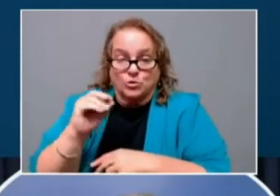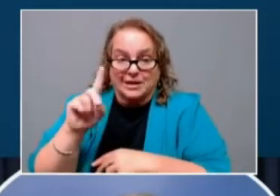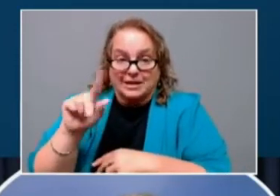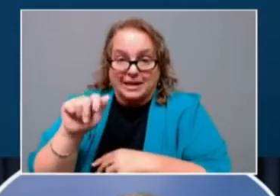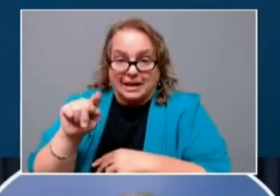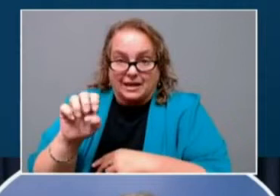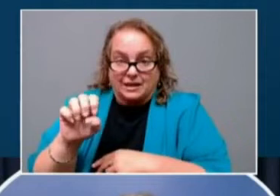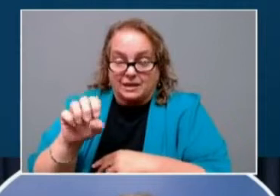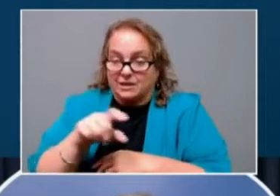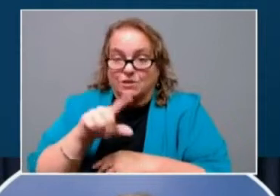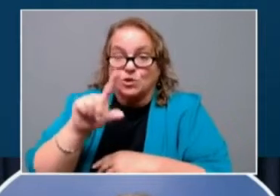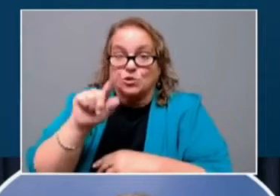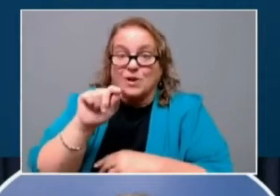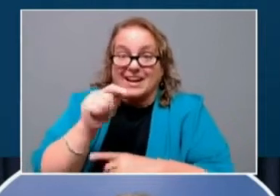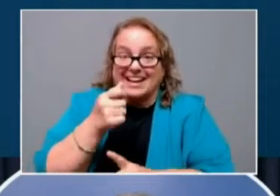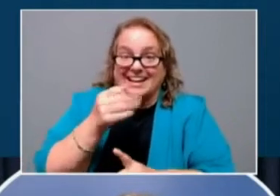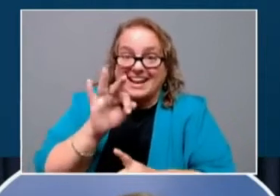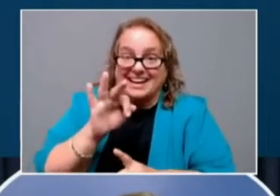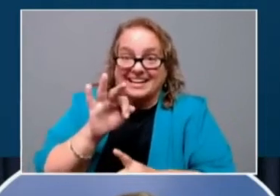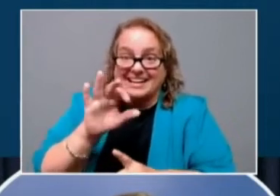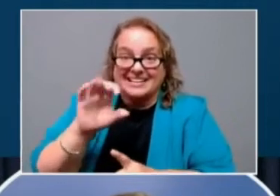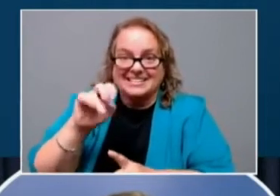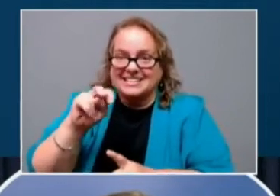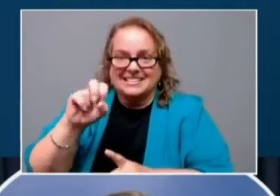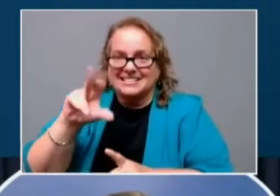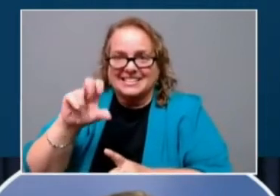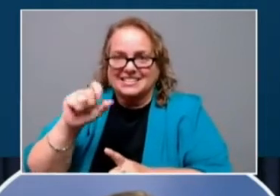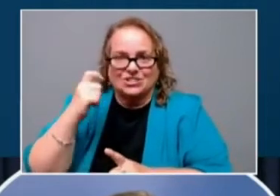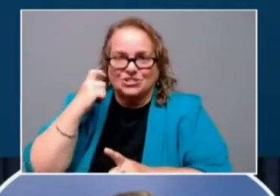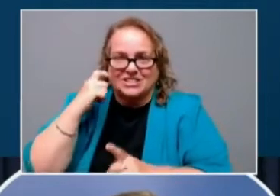just came out, Couple of things you'll notice on here. We haven't been able to